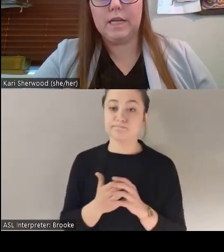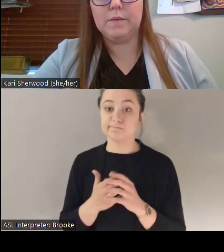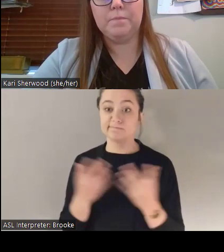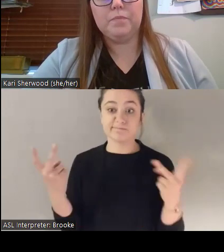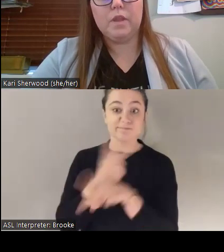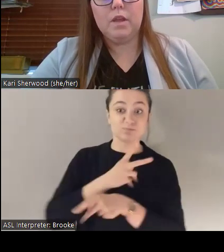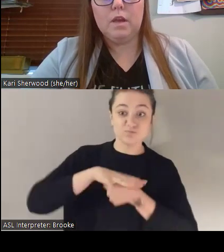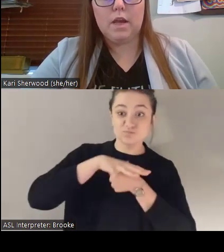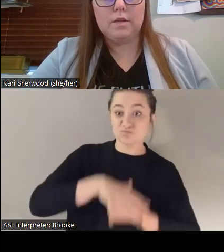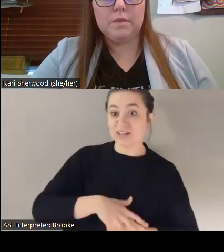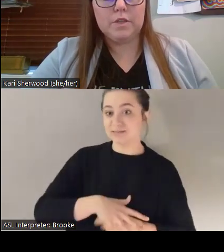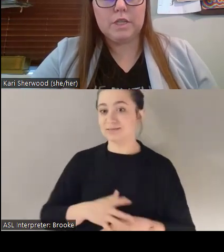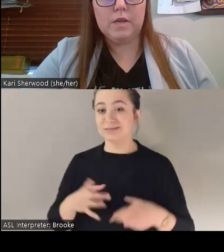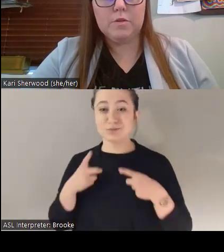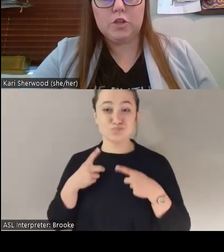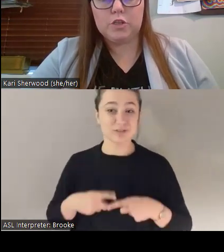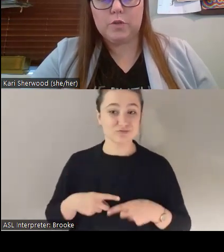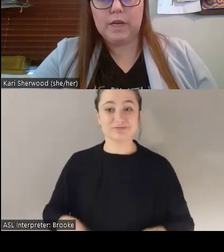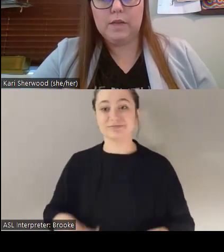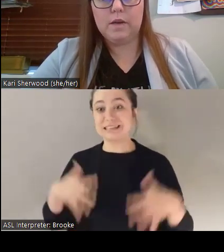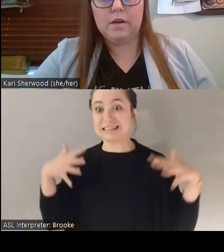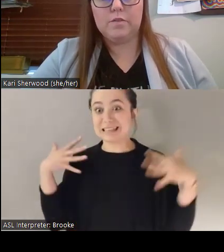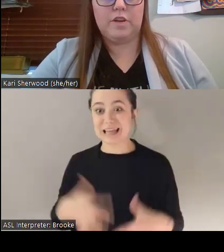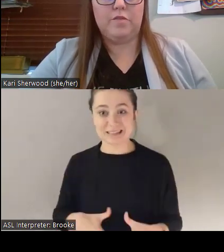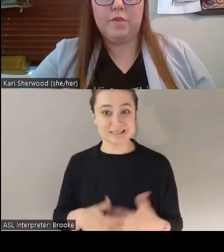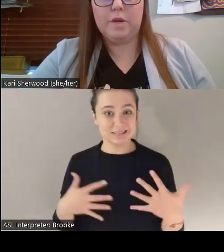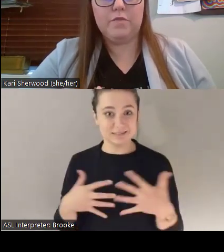depression, and anxiety. There's an image on the screen of a feminine